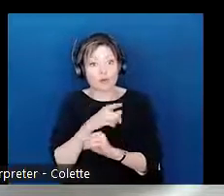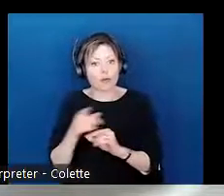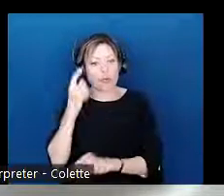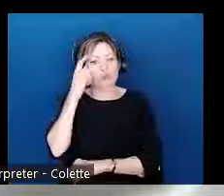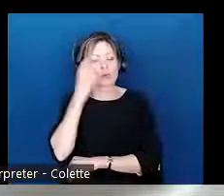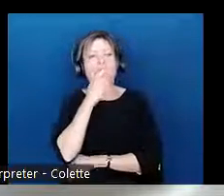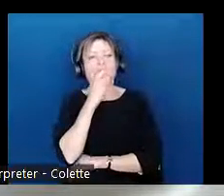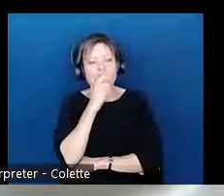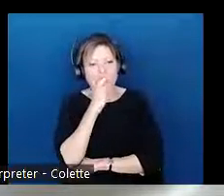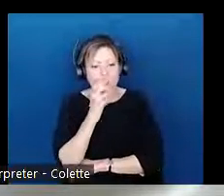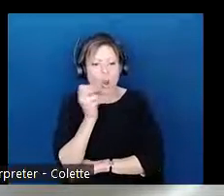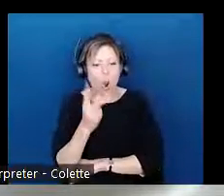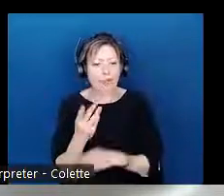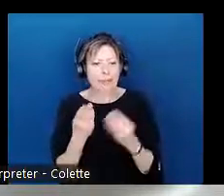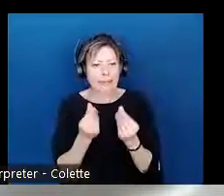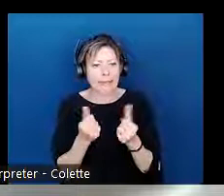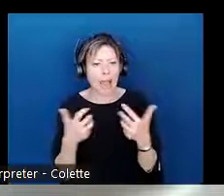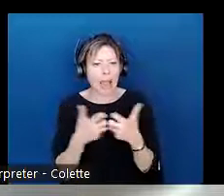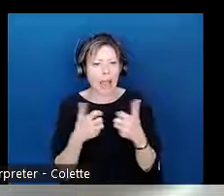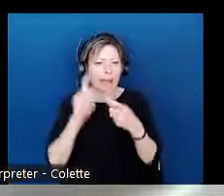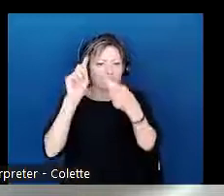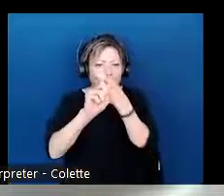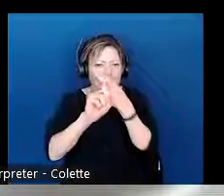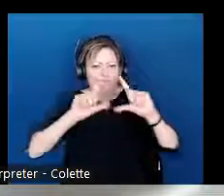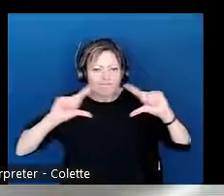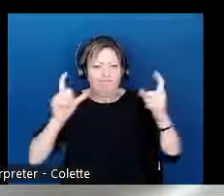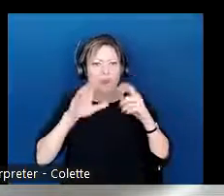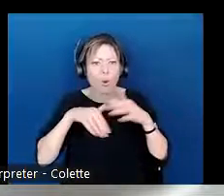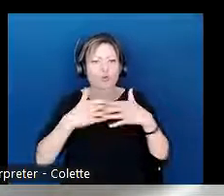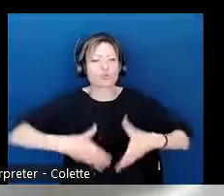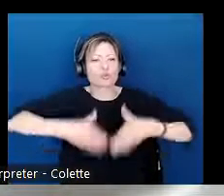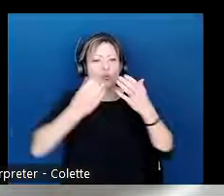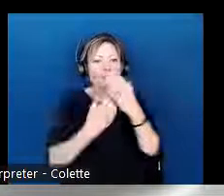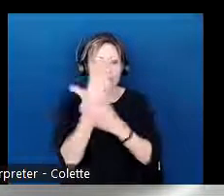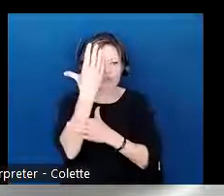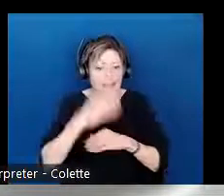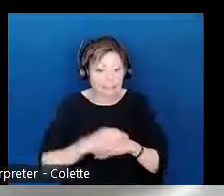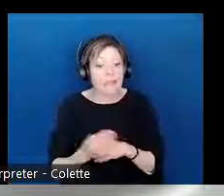to attach this to the trees and some students really like the way they weather over the four